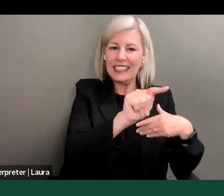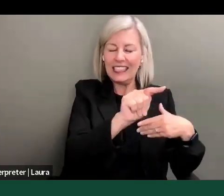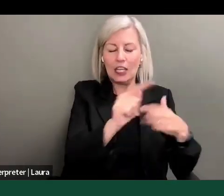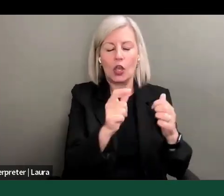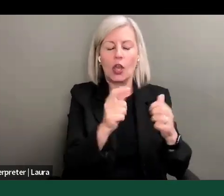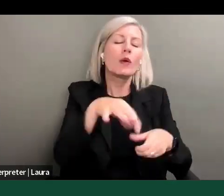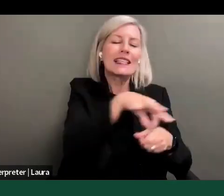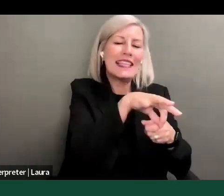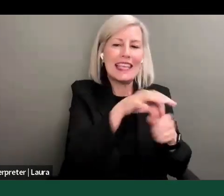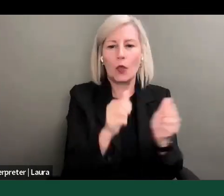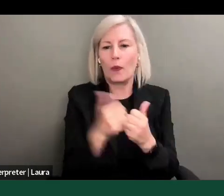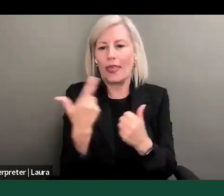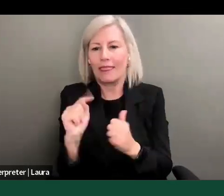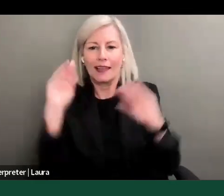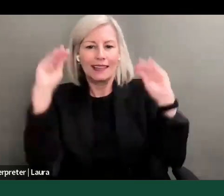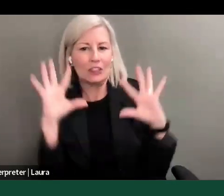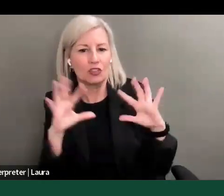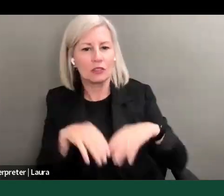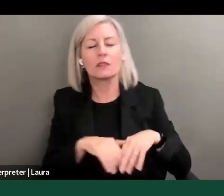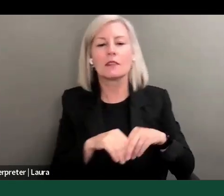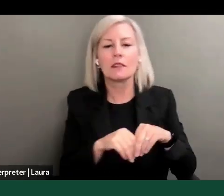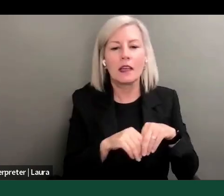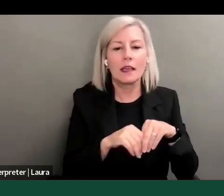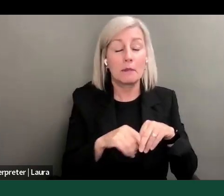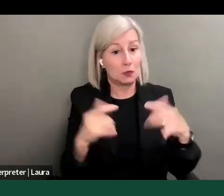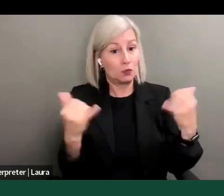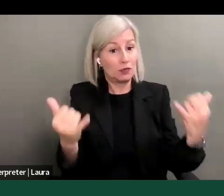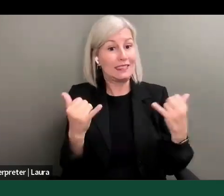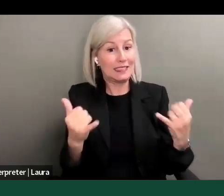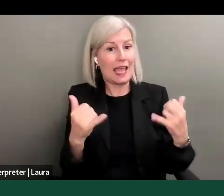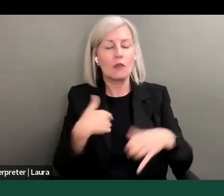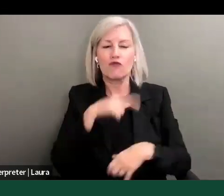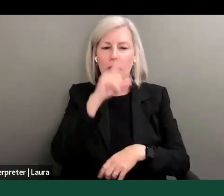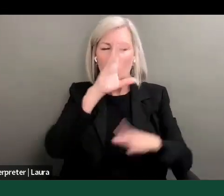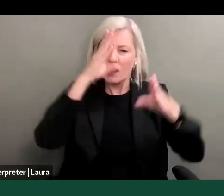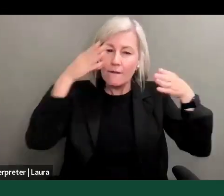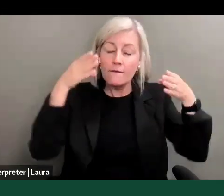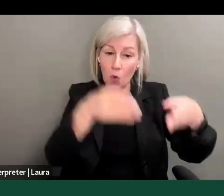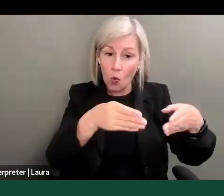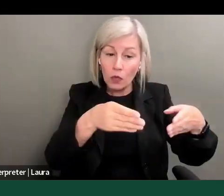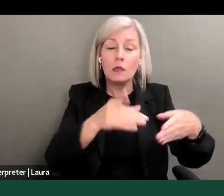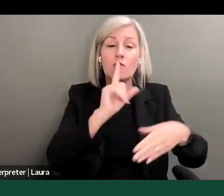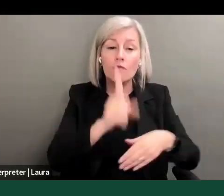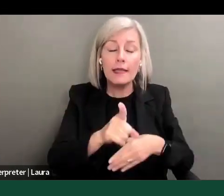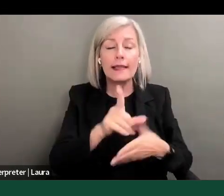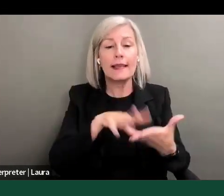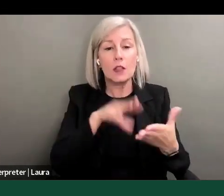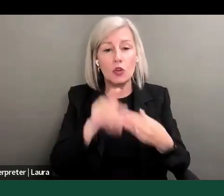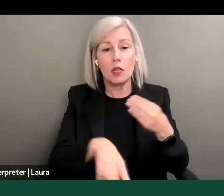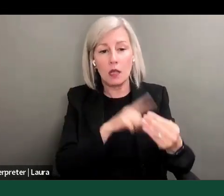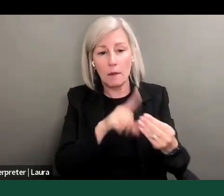But today we really want to have the time to focus on really learning about these objectives.